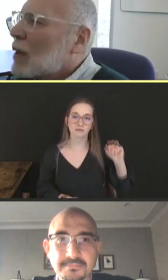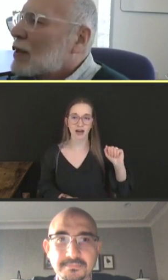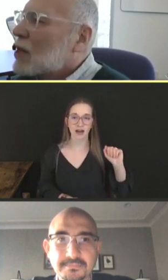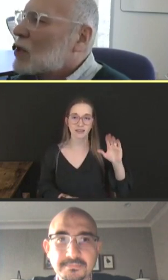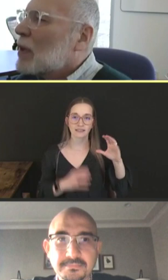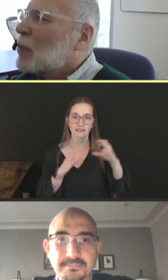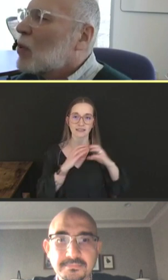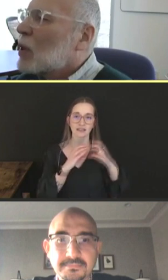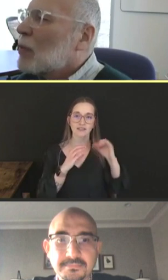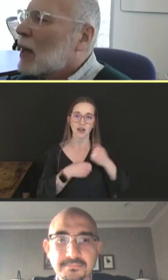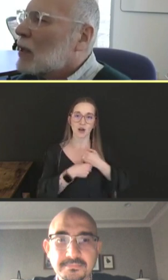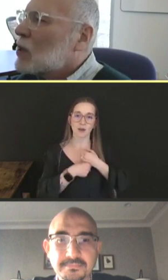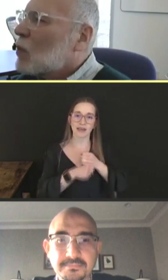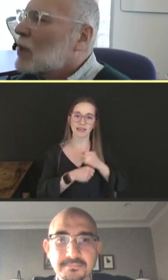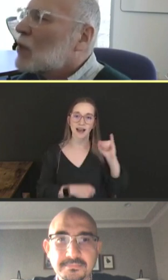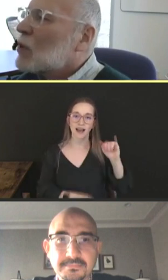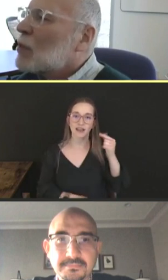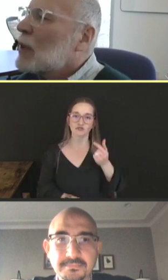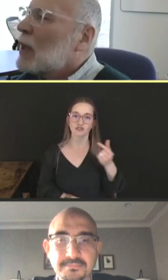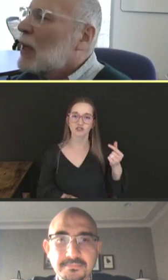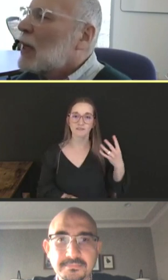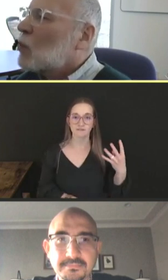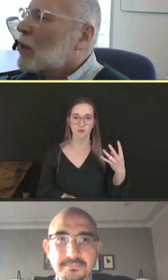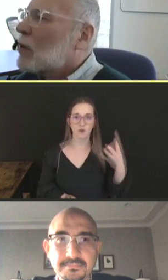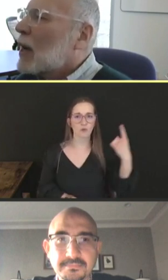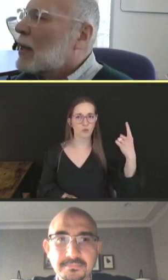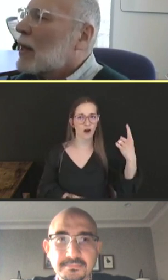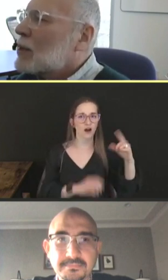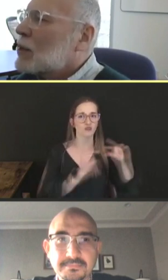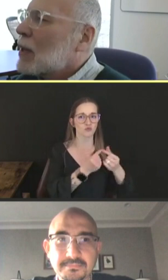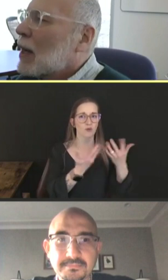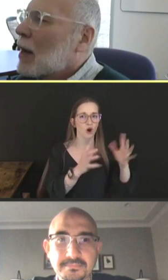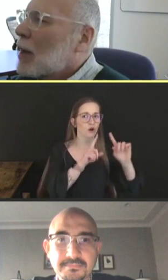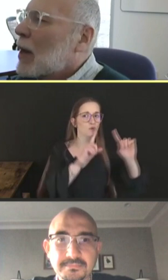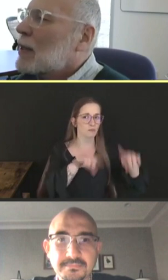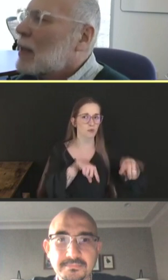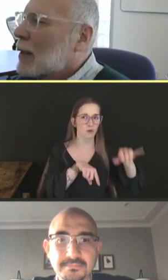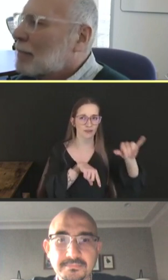as has been reported by at least one group, and whether or not that's a bad thing.